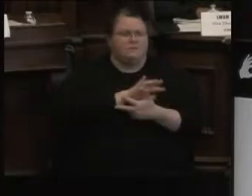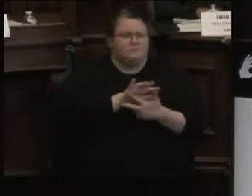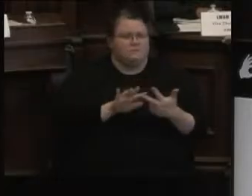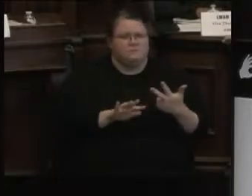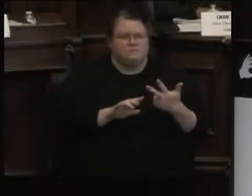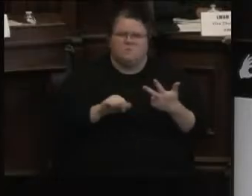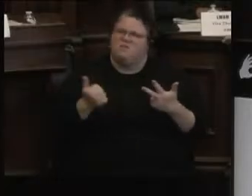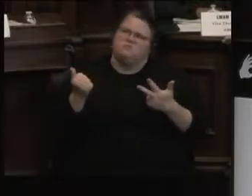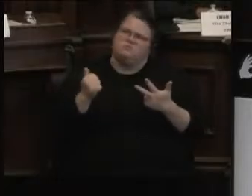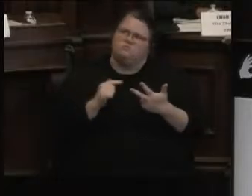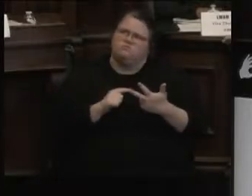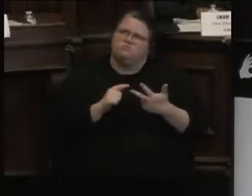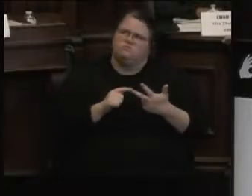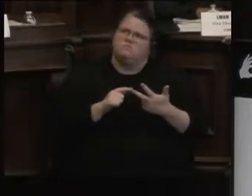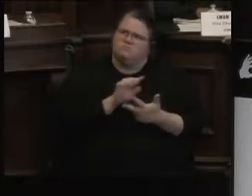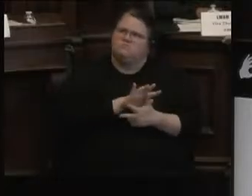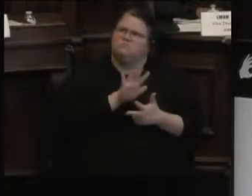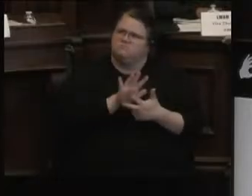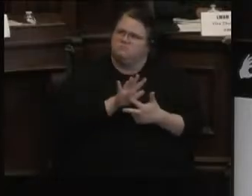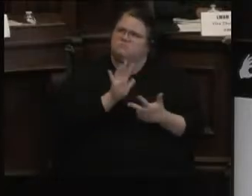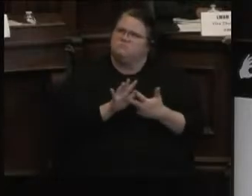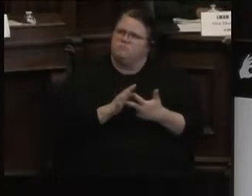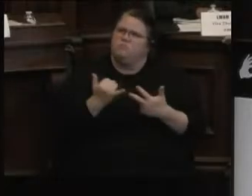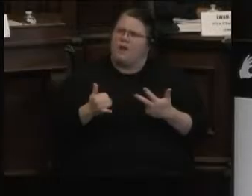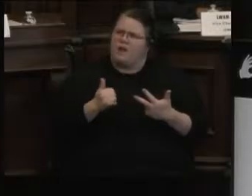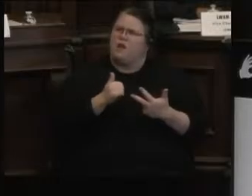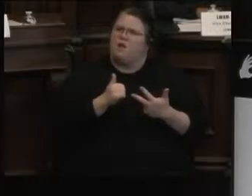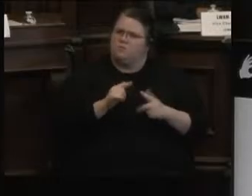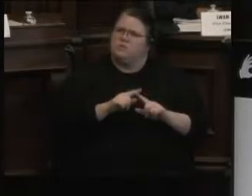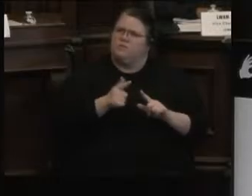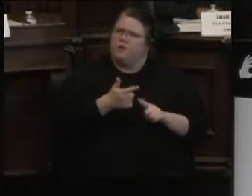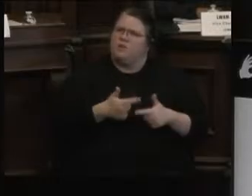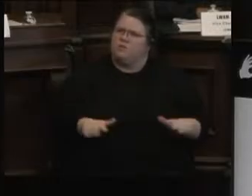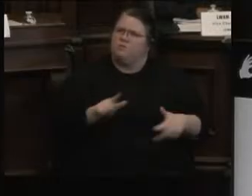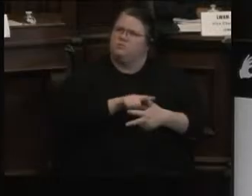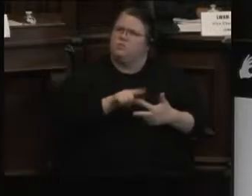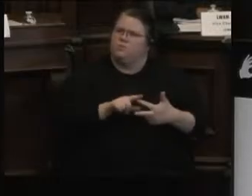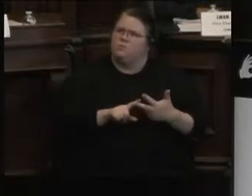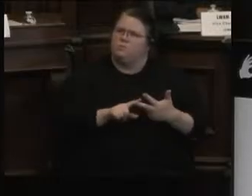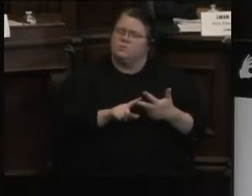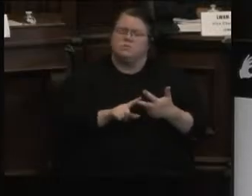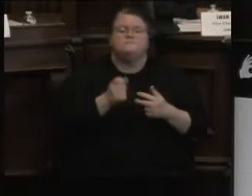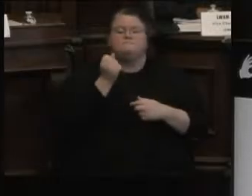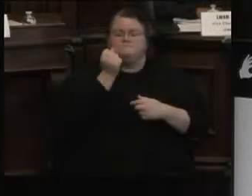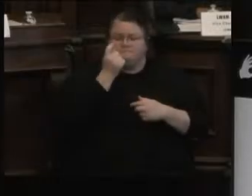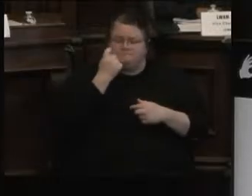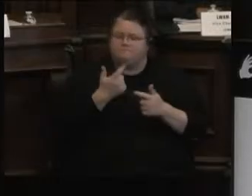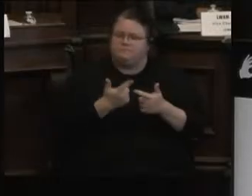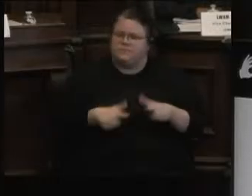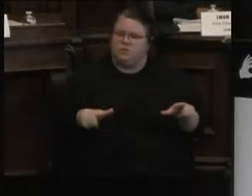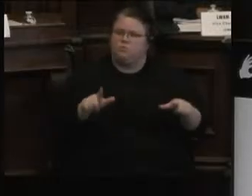We have Vietnamese, we have